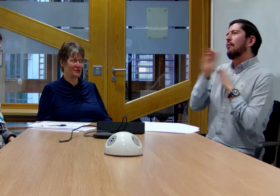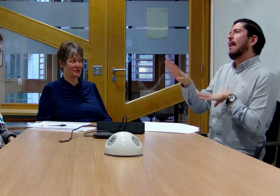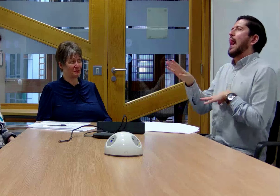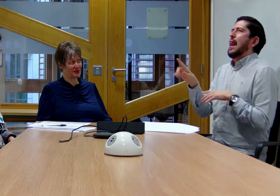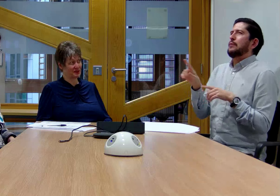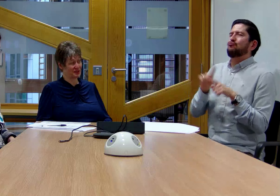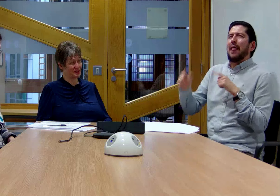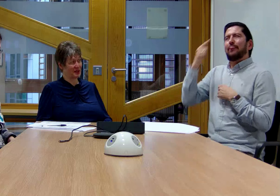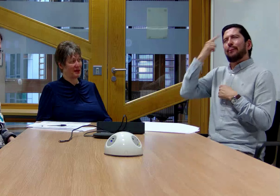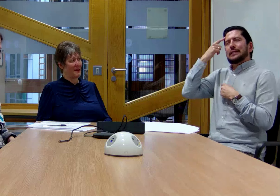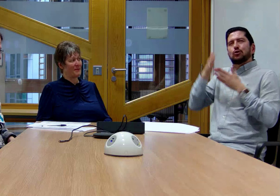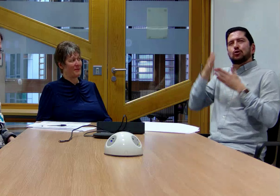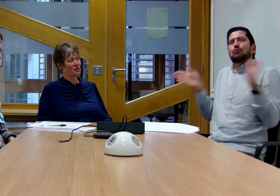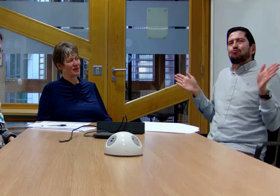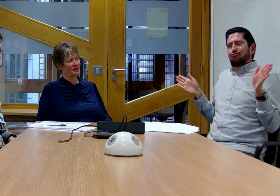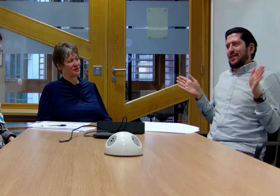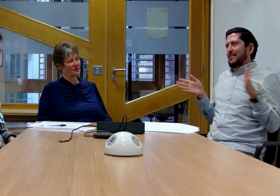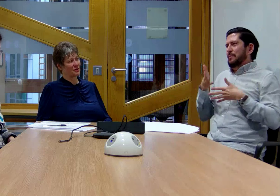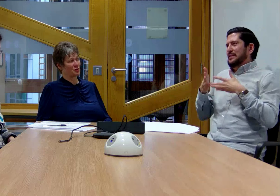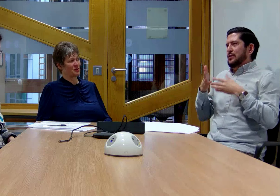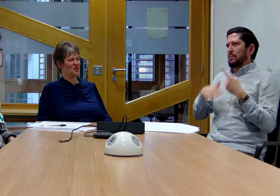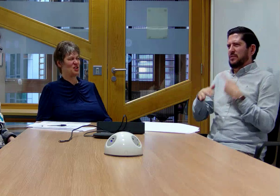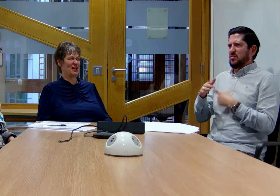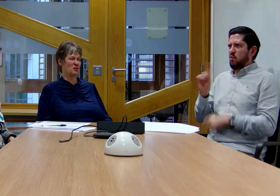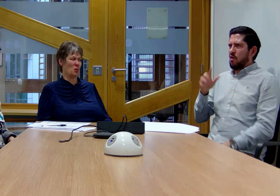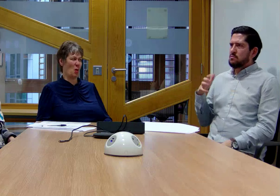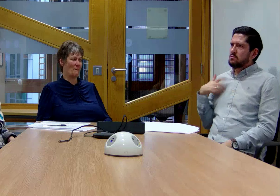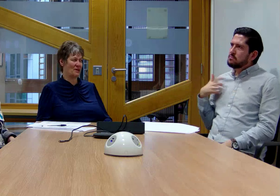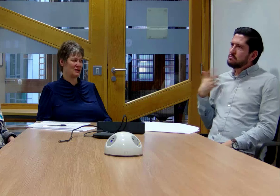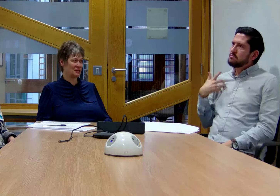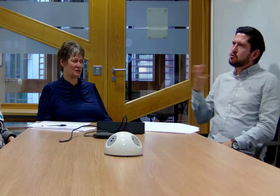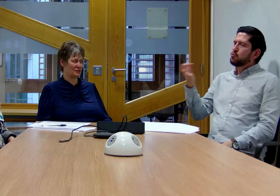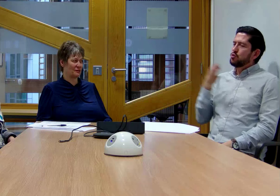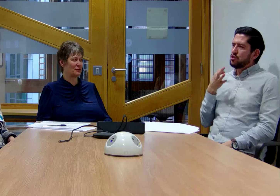a different response depending on their personal views and personal experiences, but I'll try